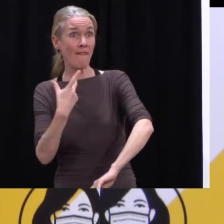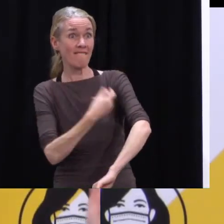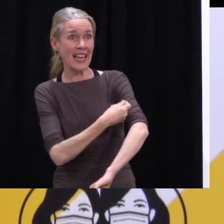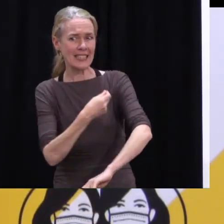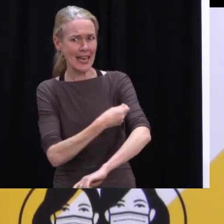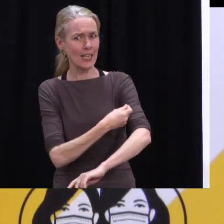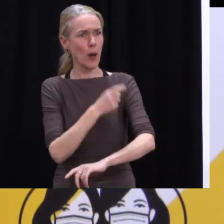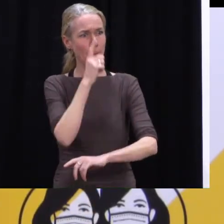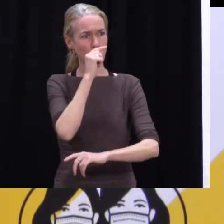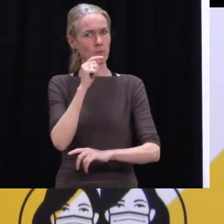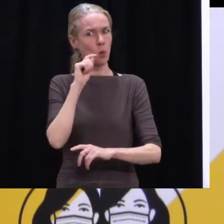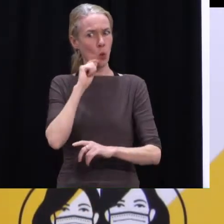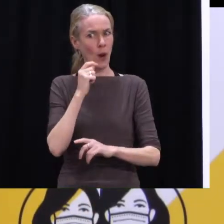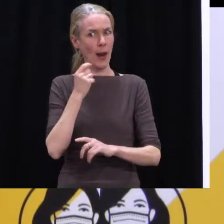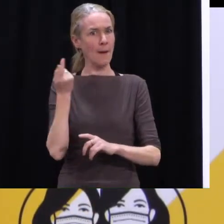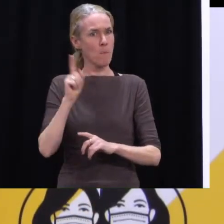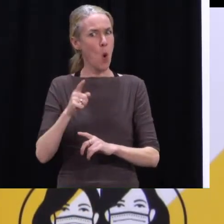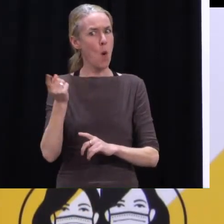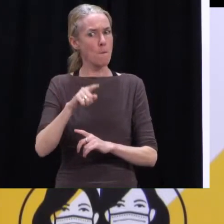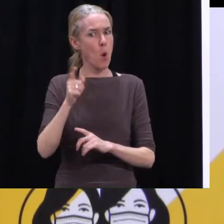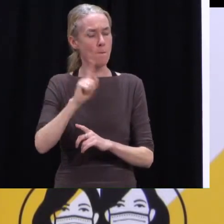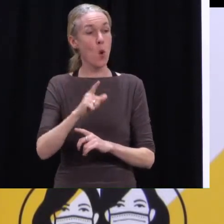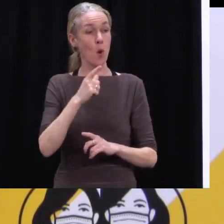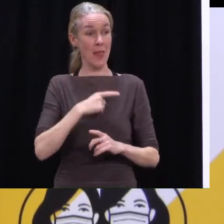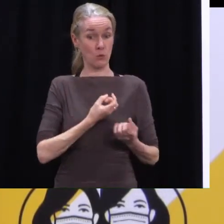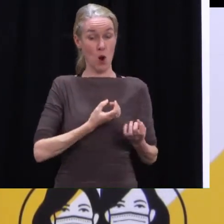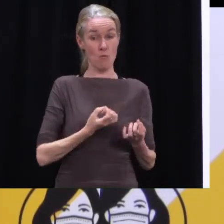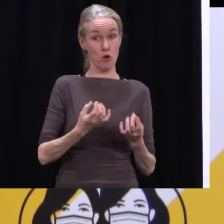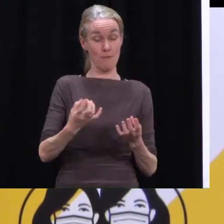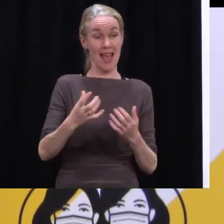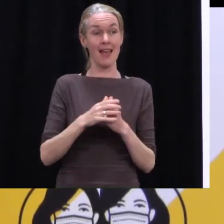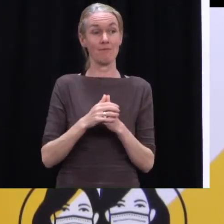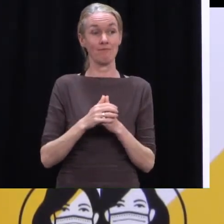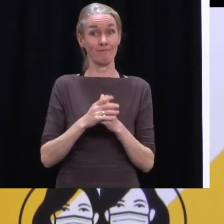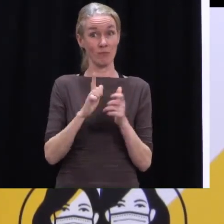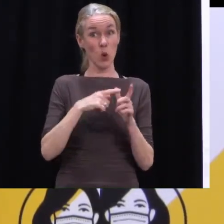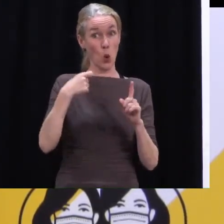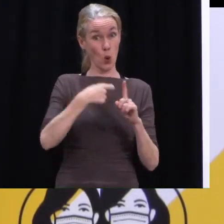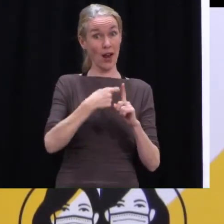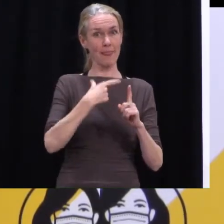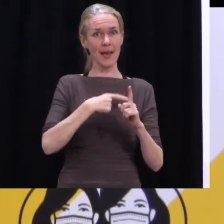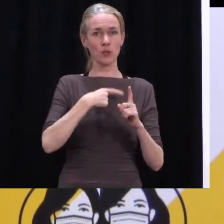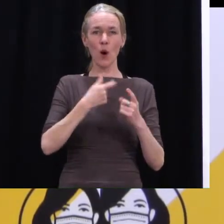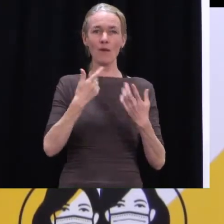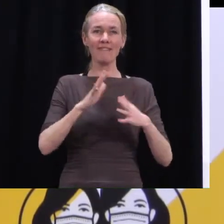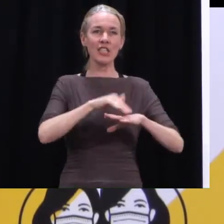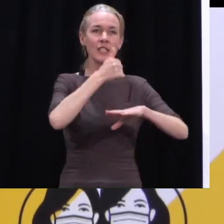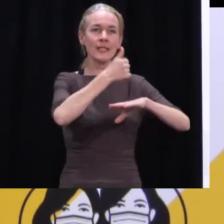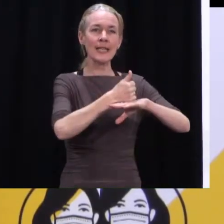available, those drive-through options available that's some